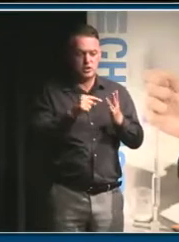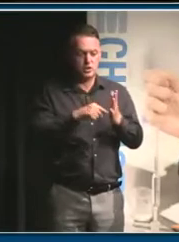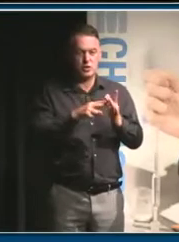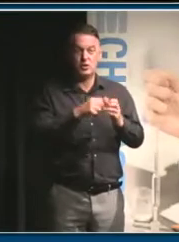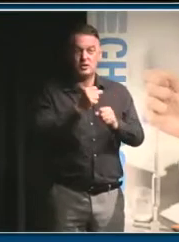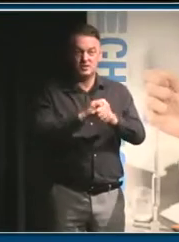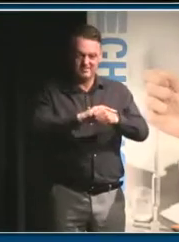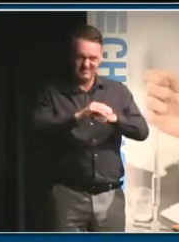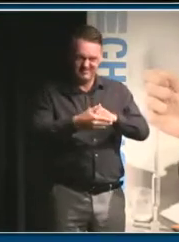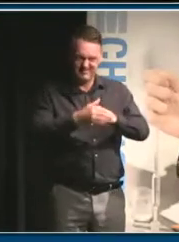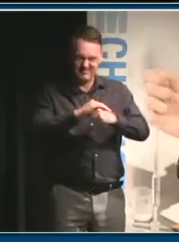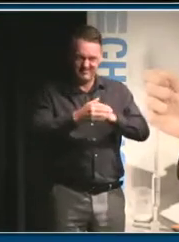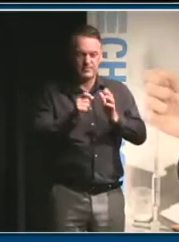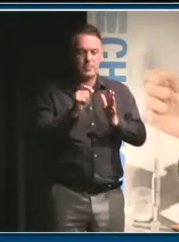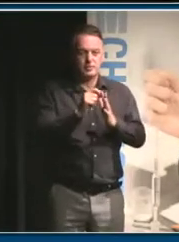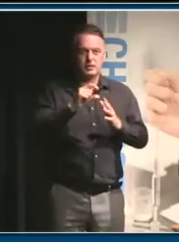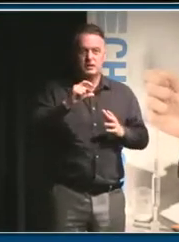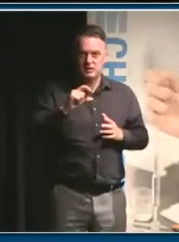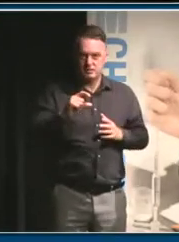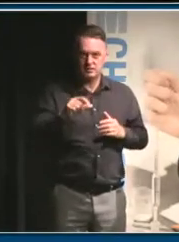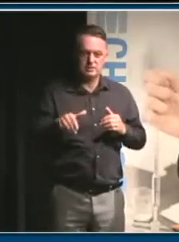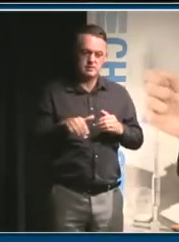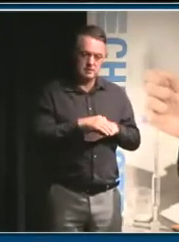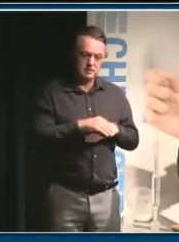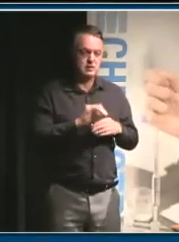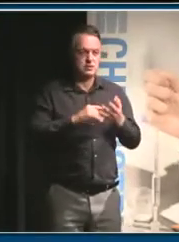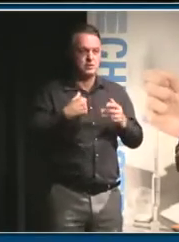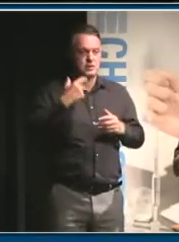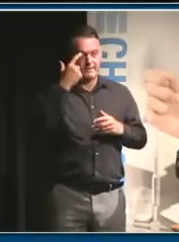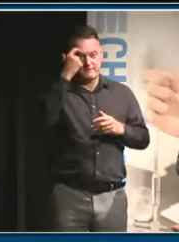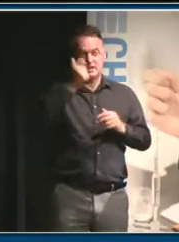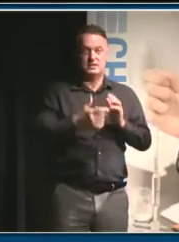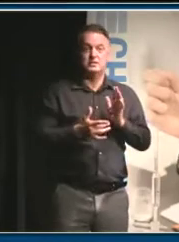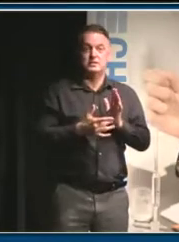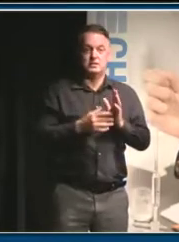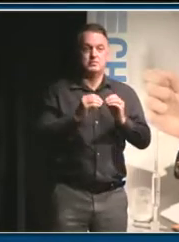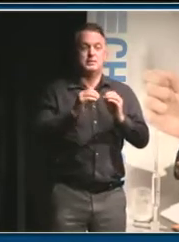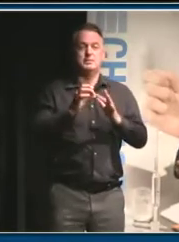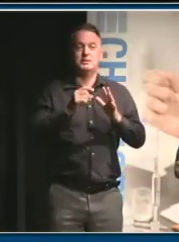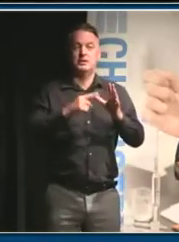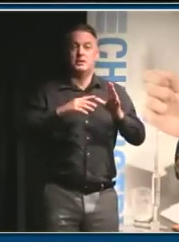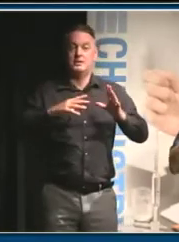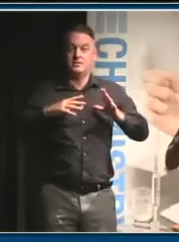polycarbonate that has the BPA in it and so we've invented a technology that's BPA free. Of course